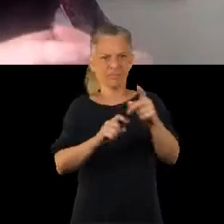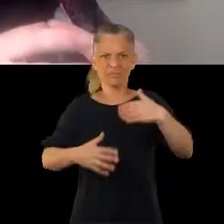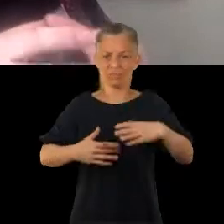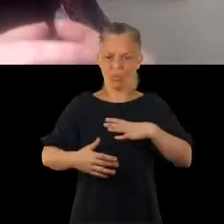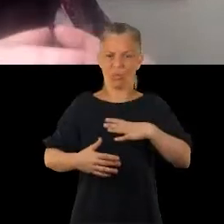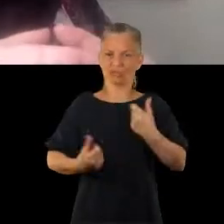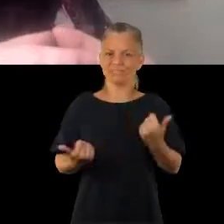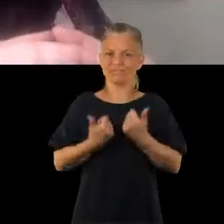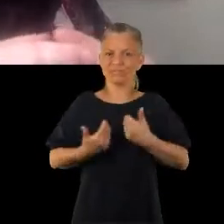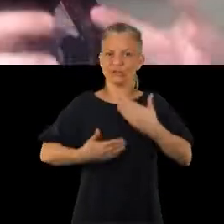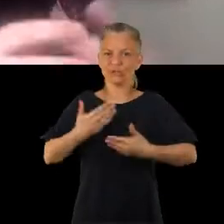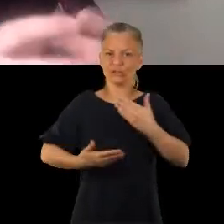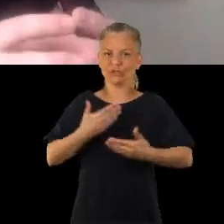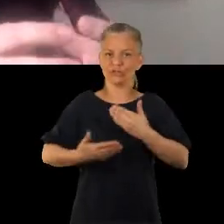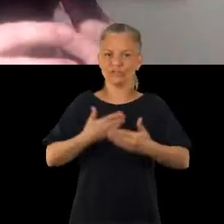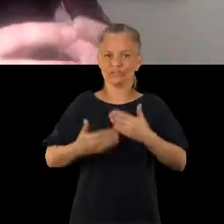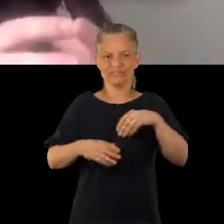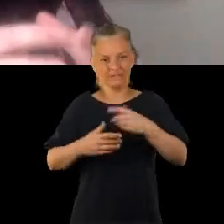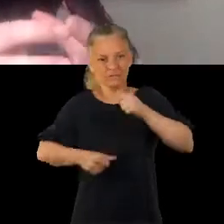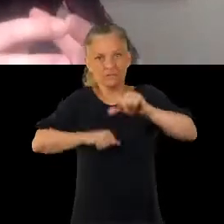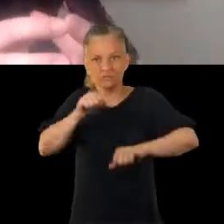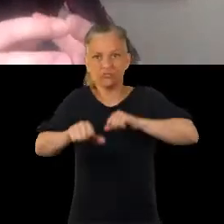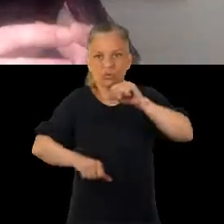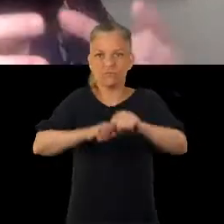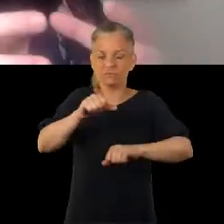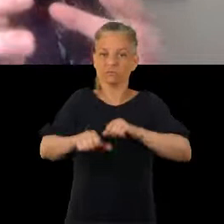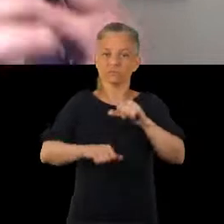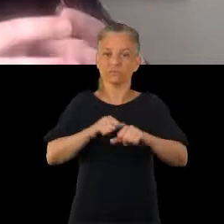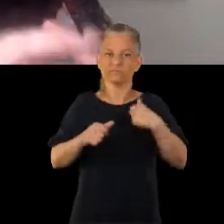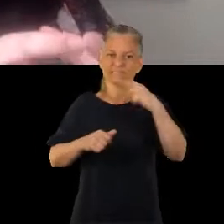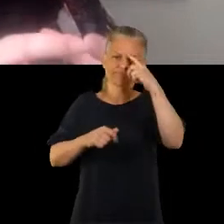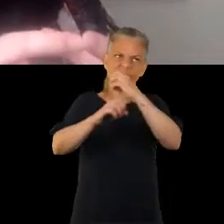peers support will help you with that but if you don’t protect that space for peer support,